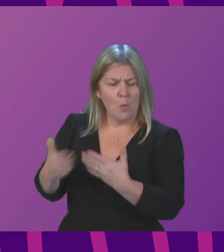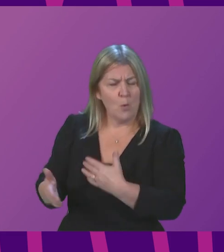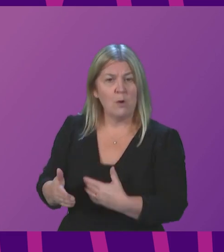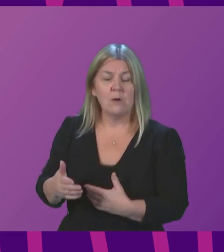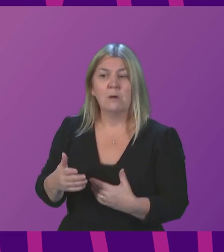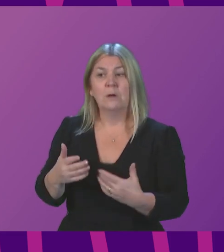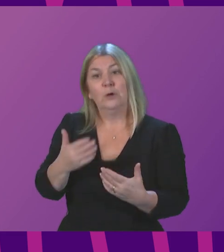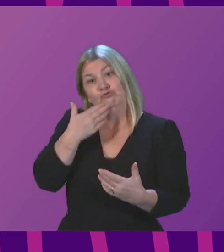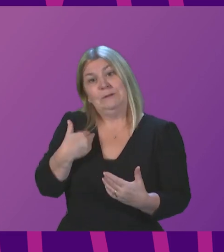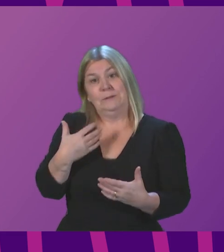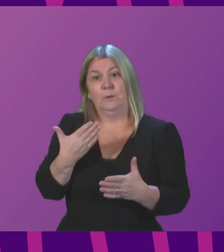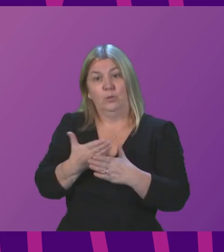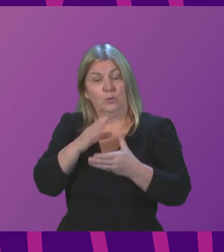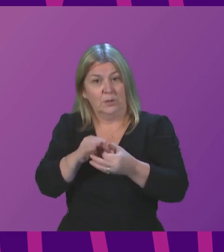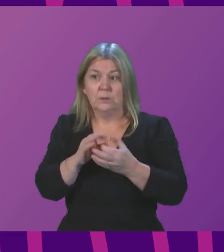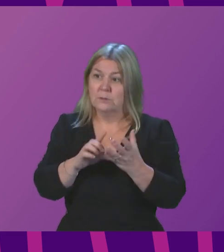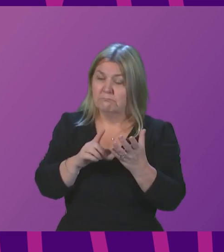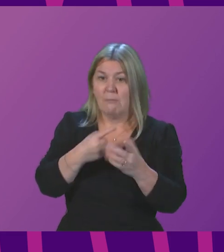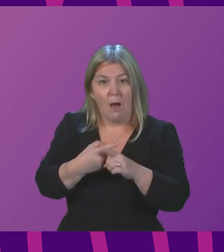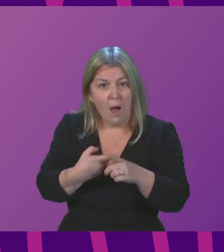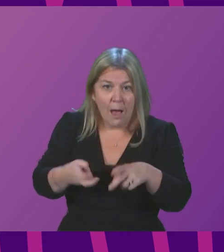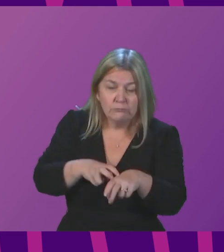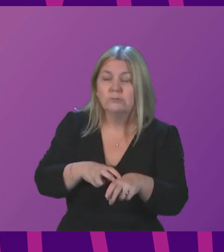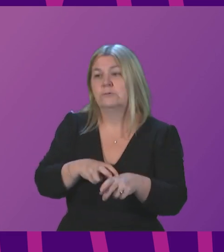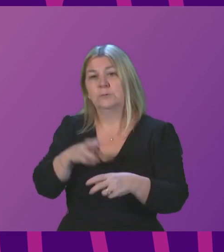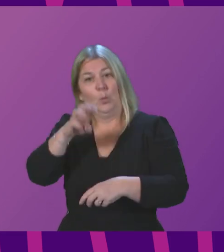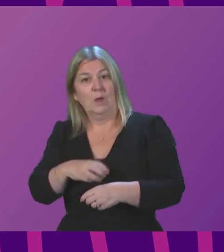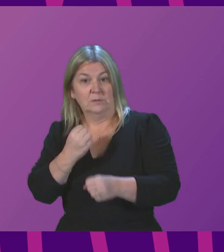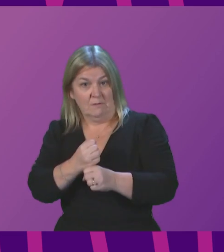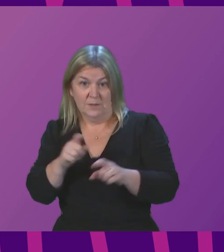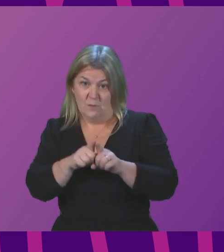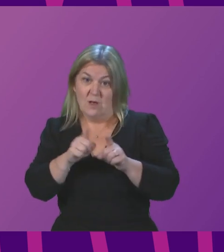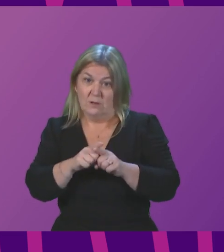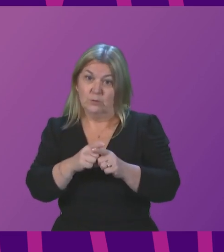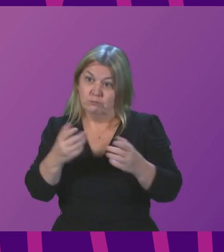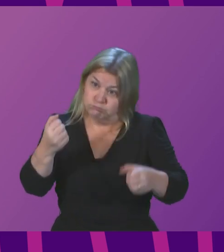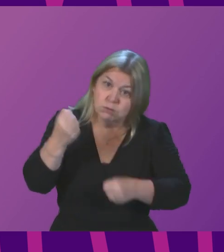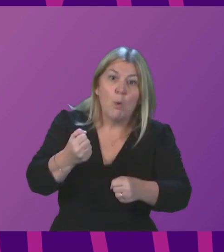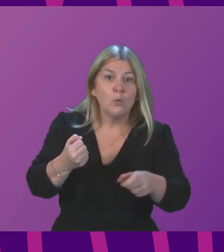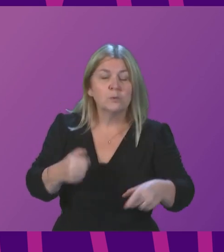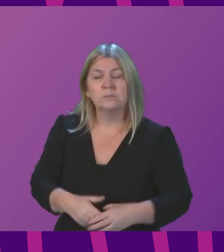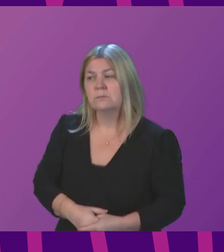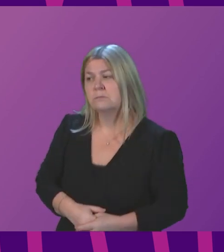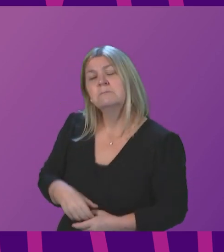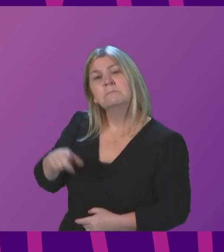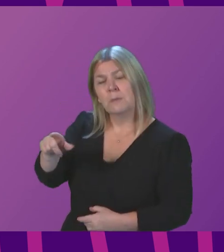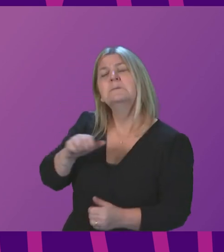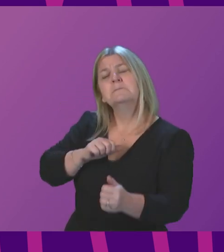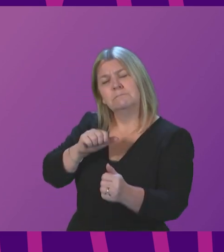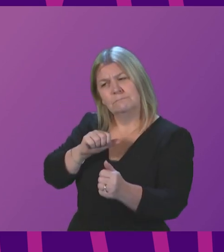Those issues would be less acute if, as Christine Grahame said, the UK had better state pension